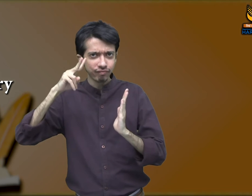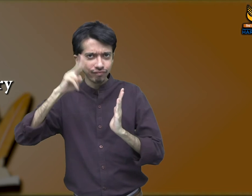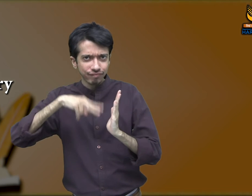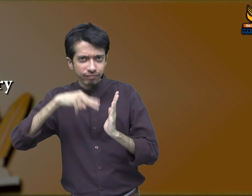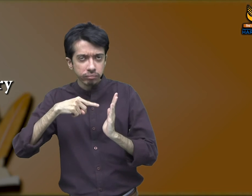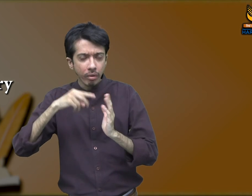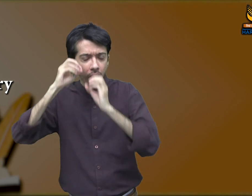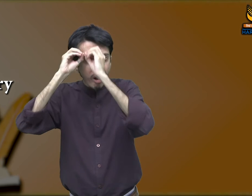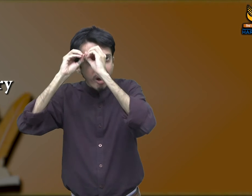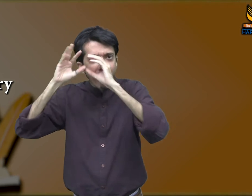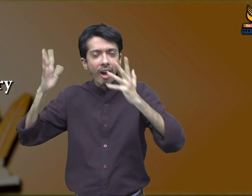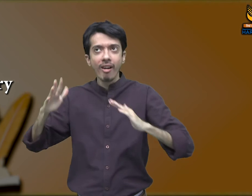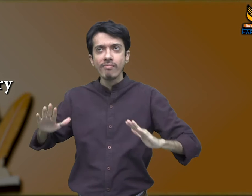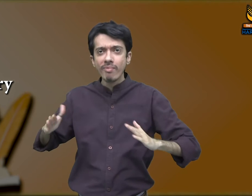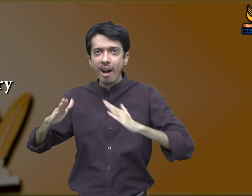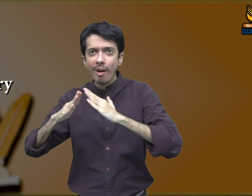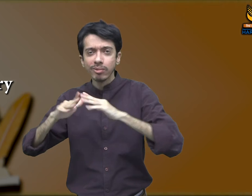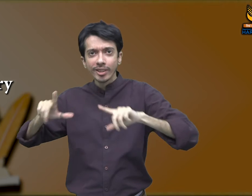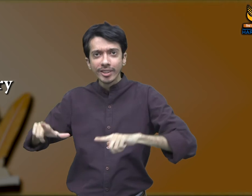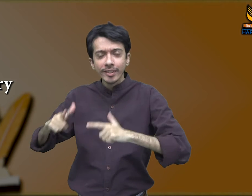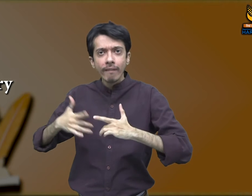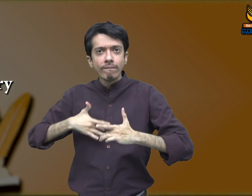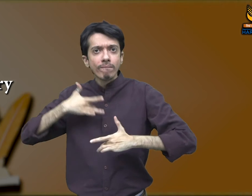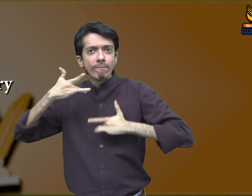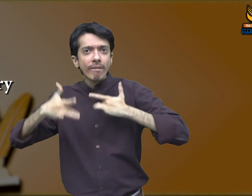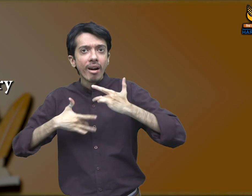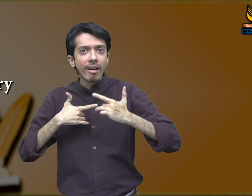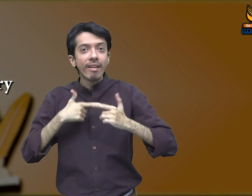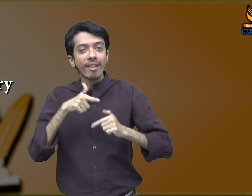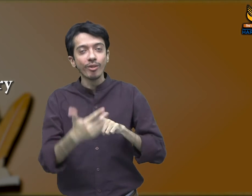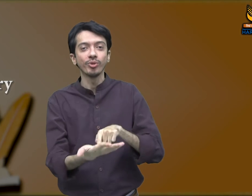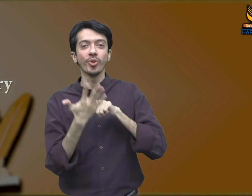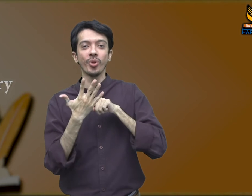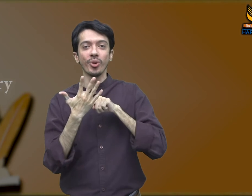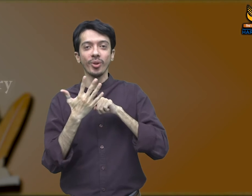for the reader to have a good imagination from the explanation for words in the poetry.